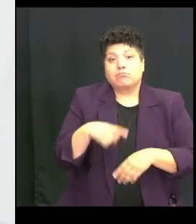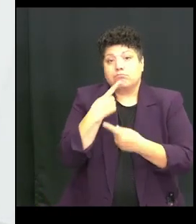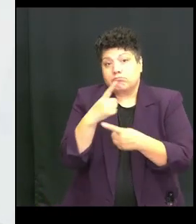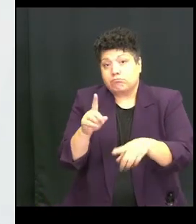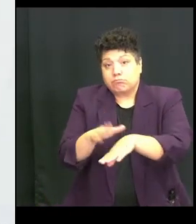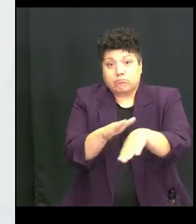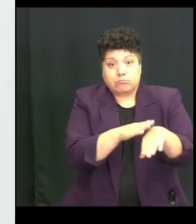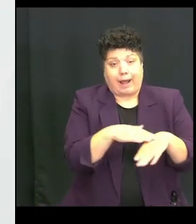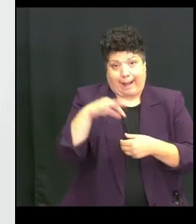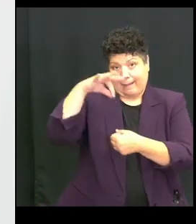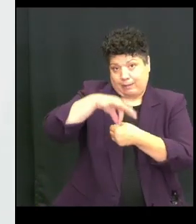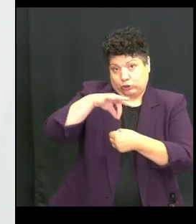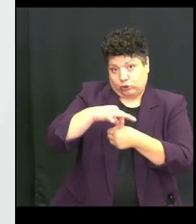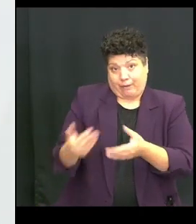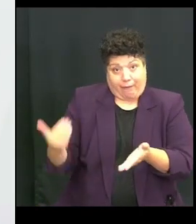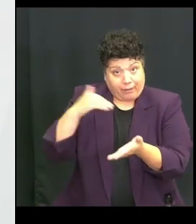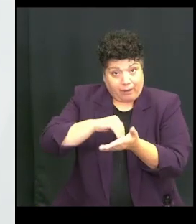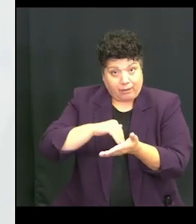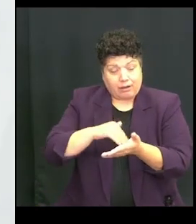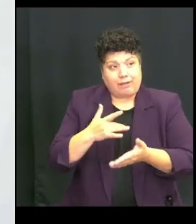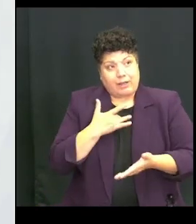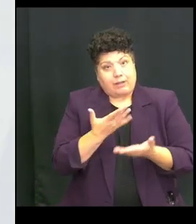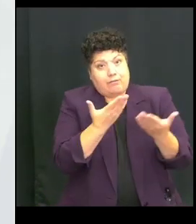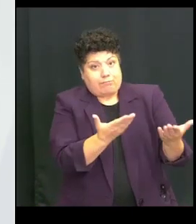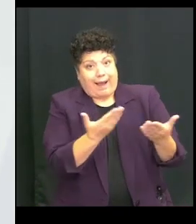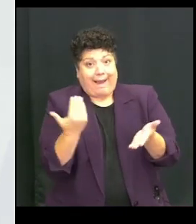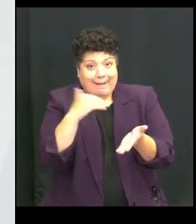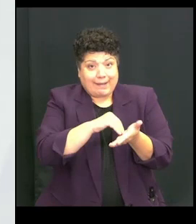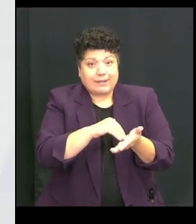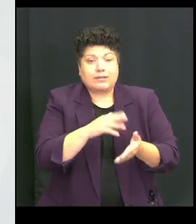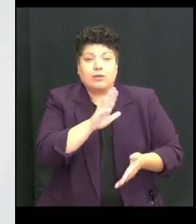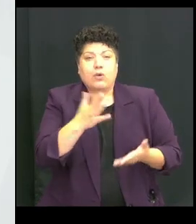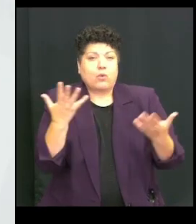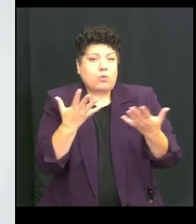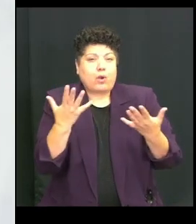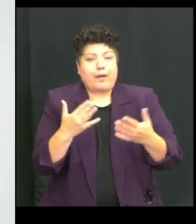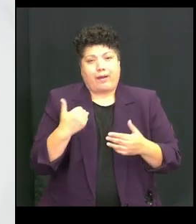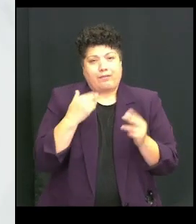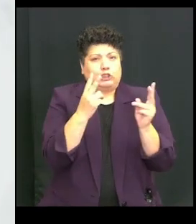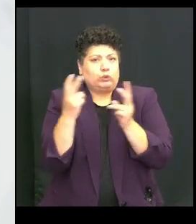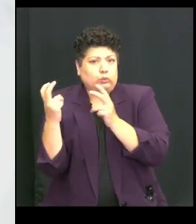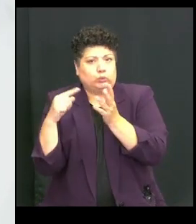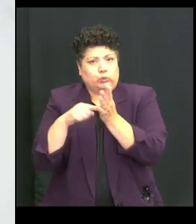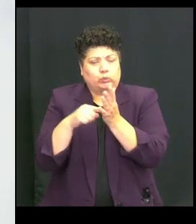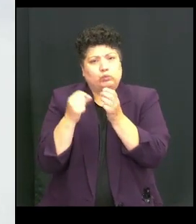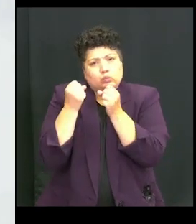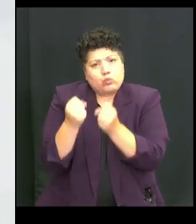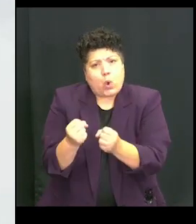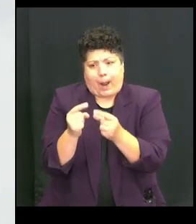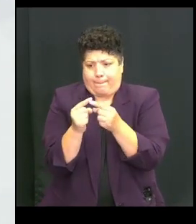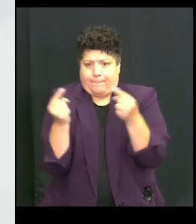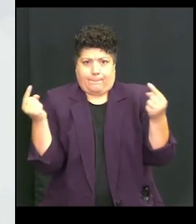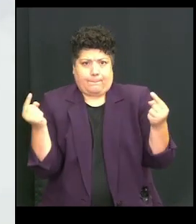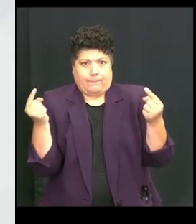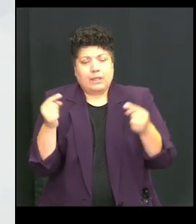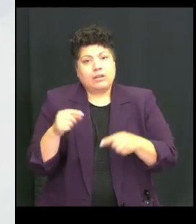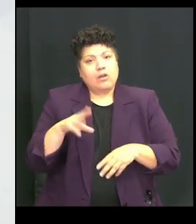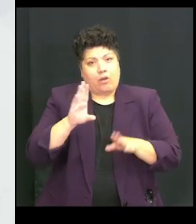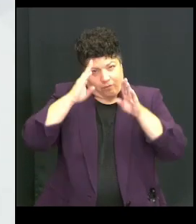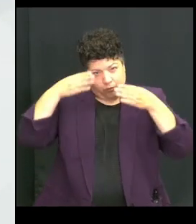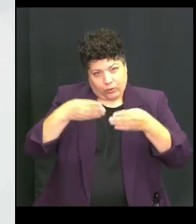So, what are the big and perhaps polarizing issues that we need to focus on as Canadians,